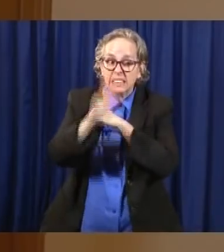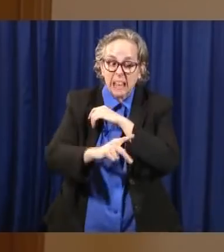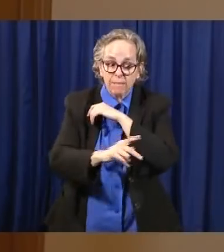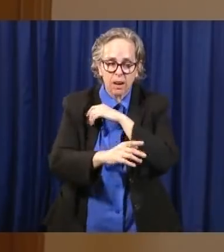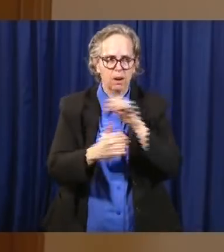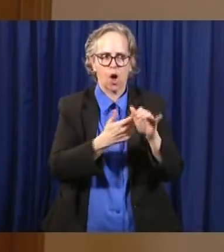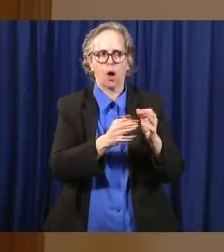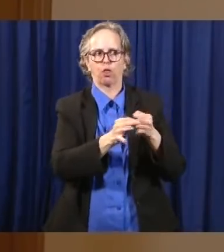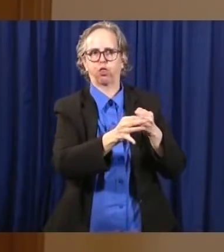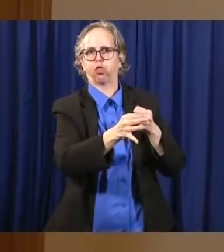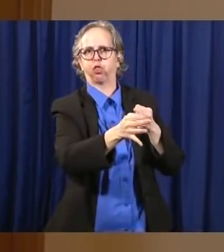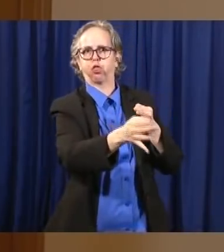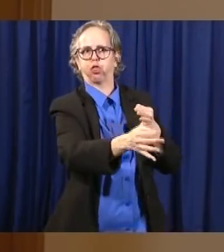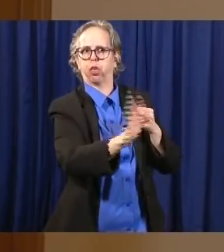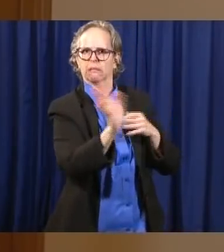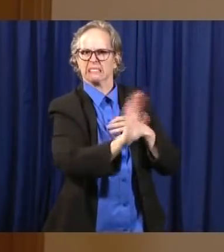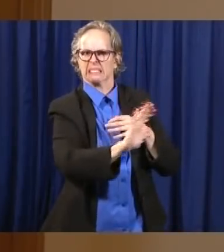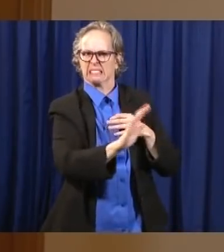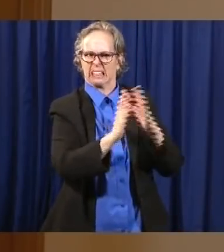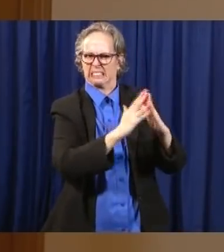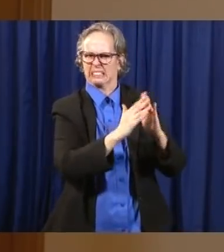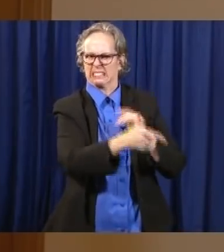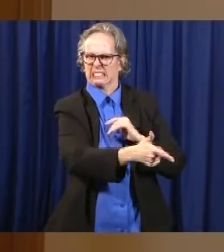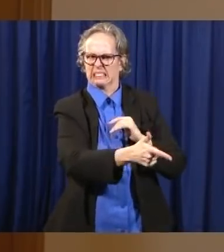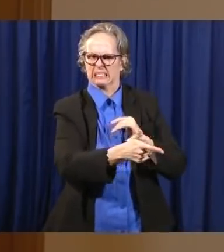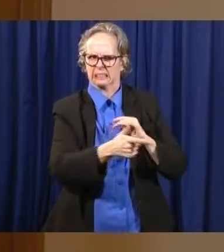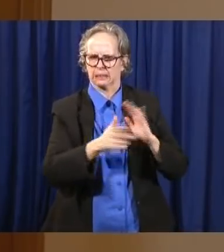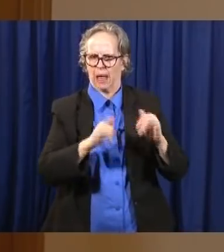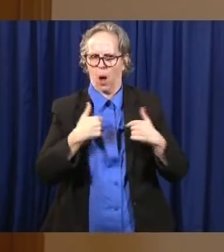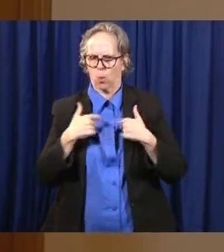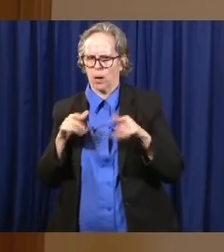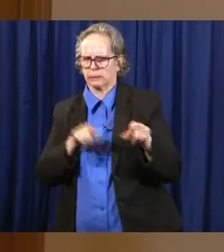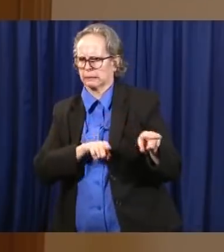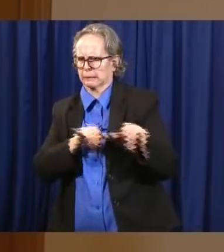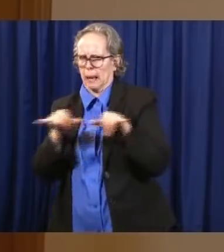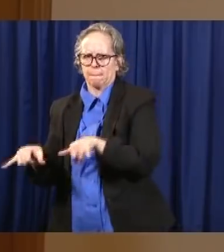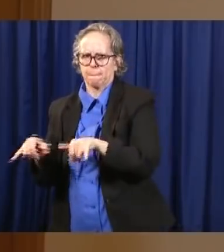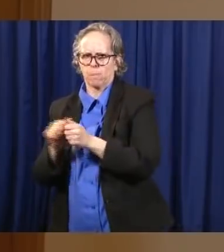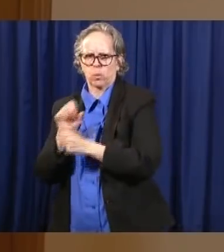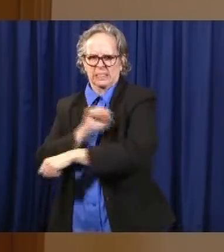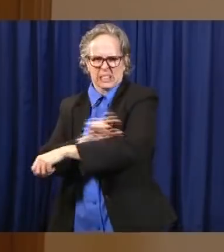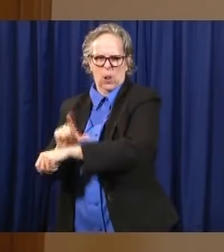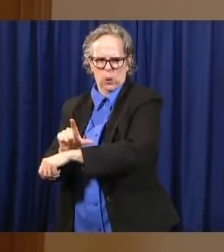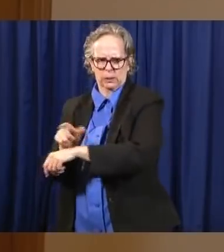OF PHILADELPHIA. WE HAVE SEEN CITIES AROUND THE COUNTRY AND AROUND THE WORLD THAT HAVE TAKEN DIFFERENT